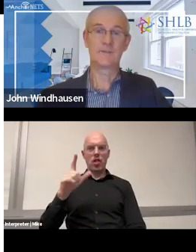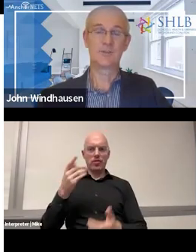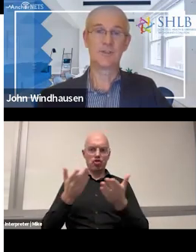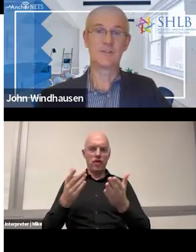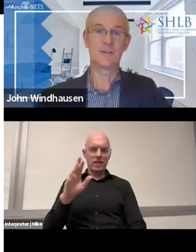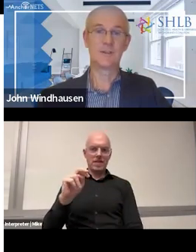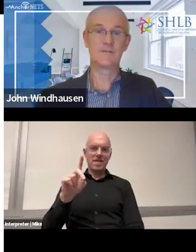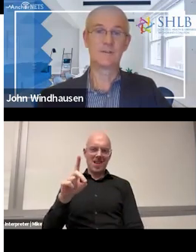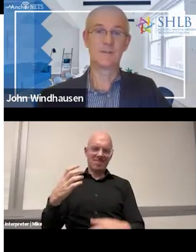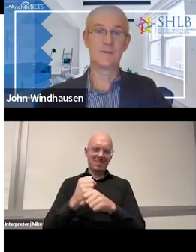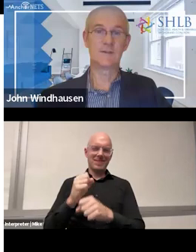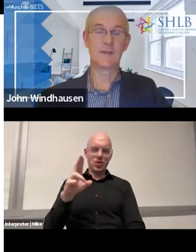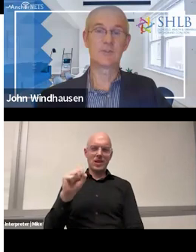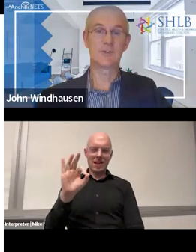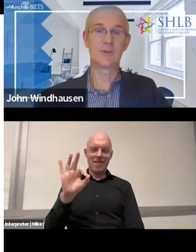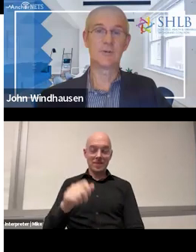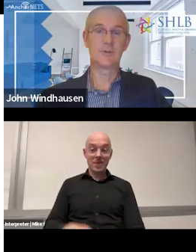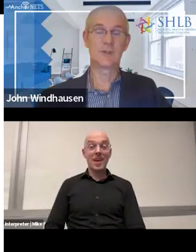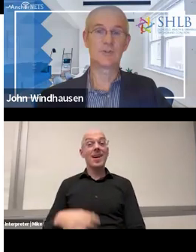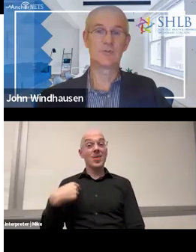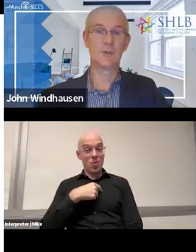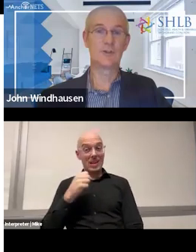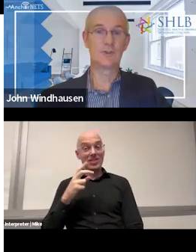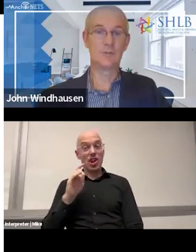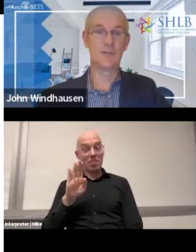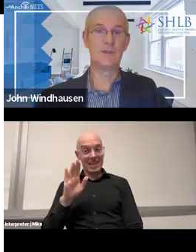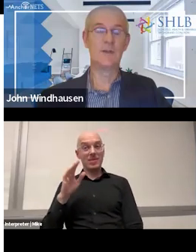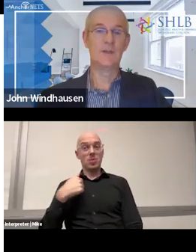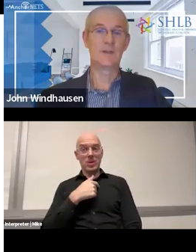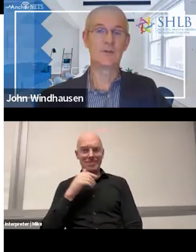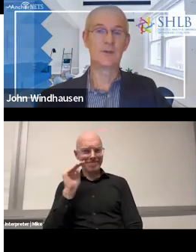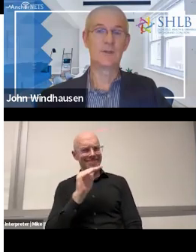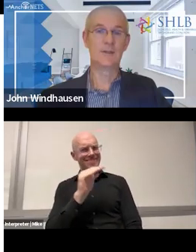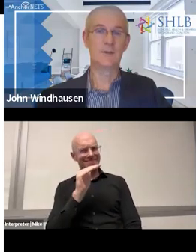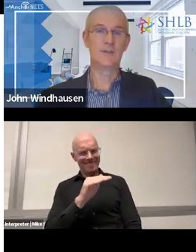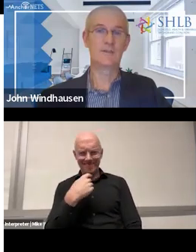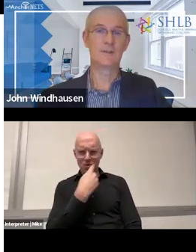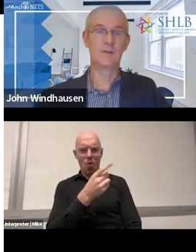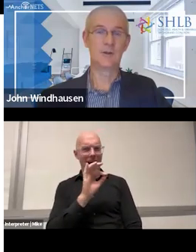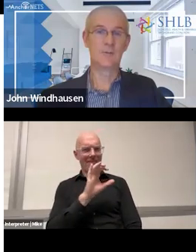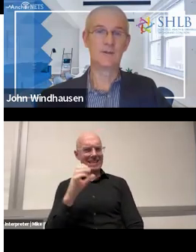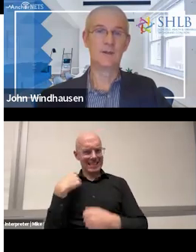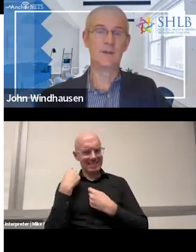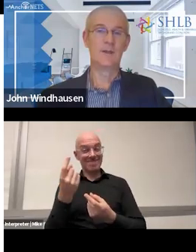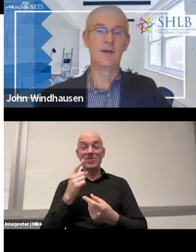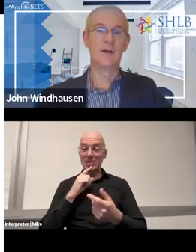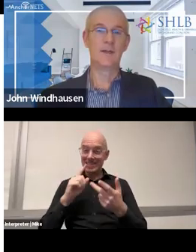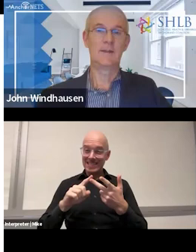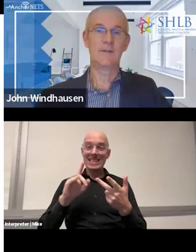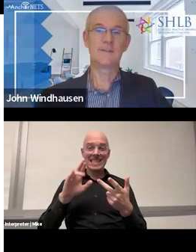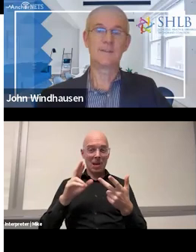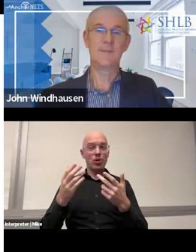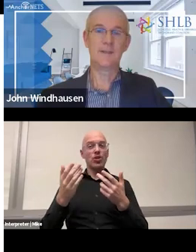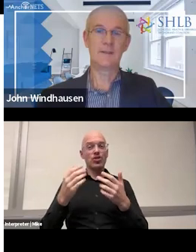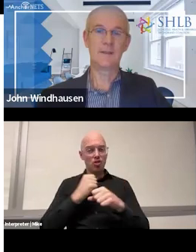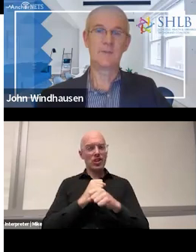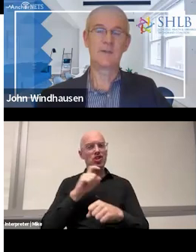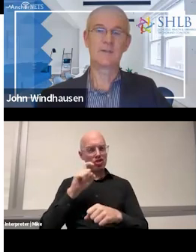John Windhausen: The Shelby Coalition has for a long time suggested to the Fcc. That cyber security protections really should be included in E rate in the long run.